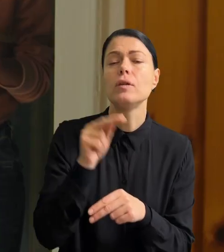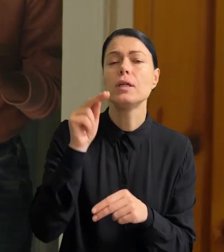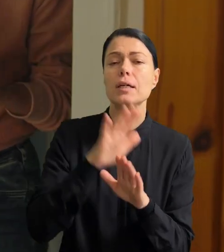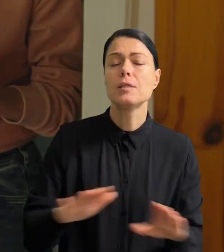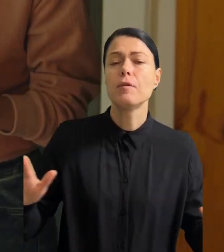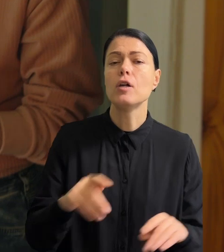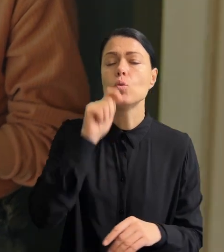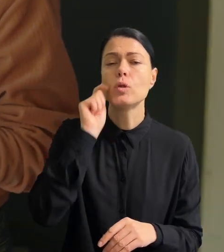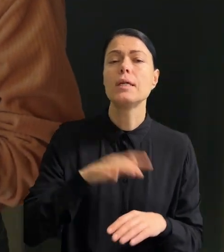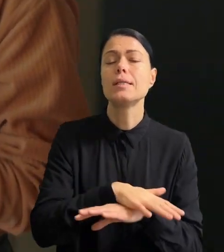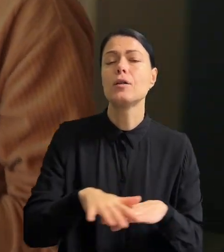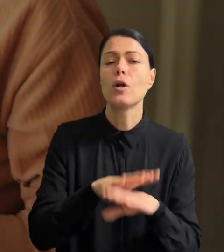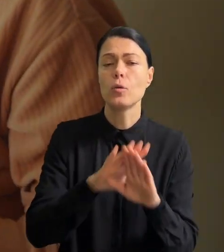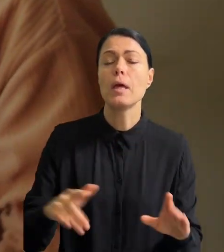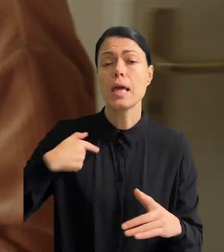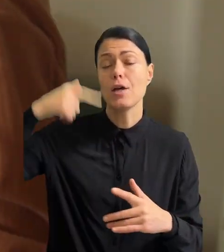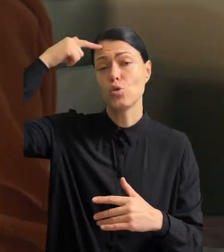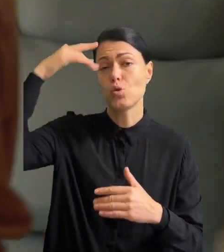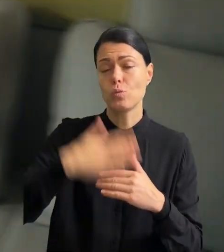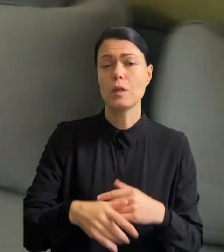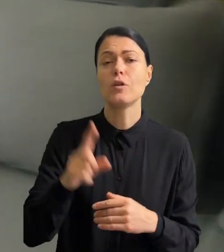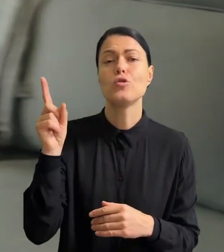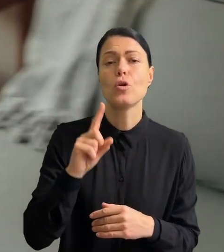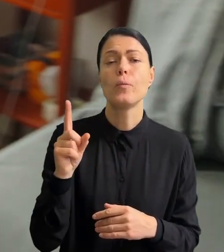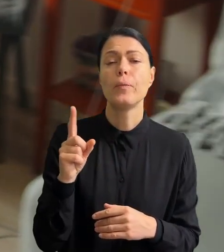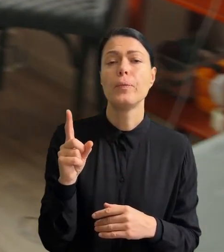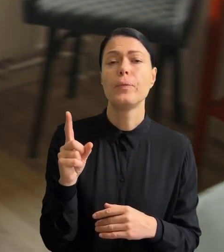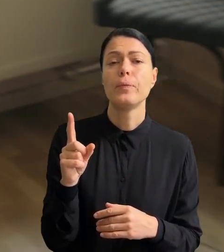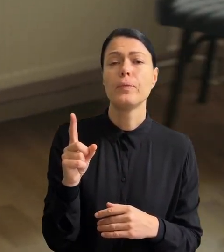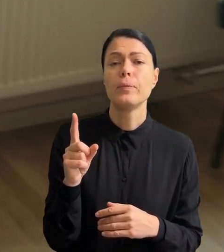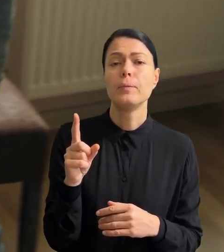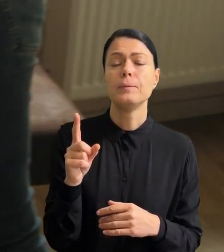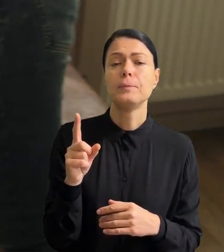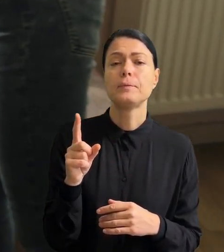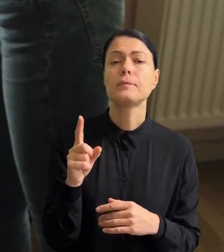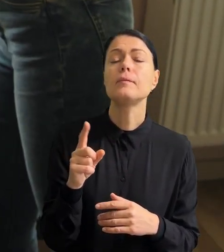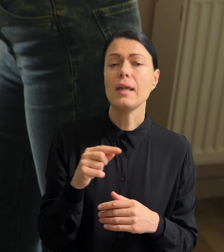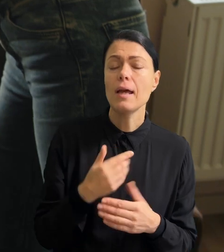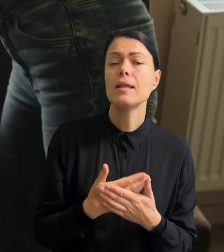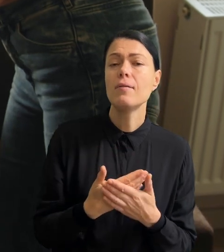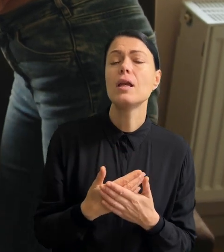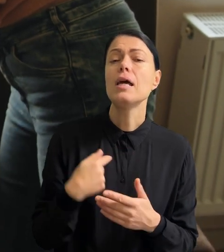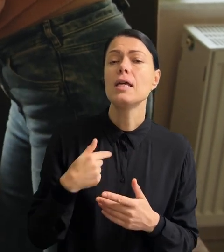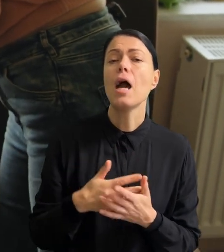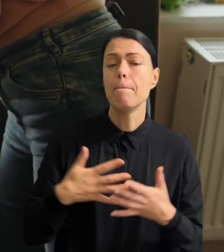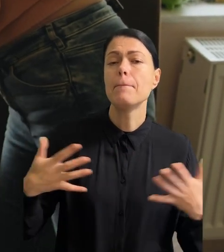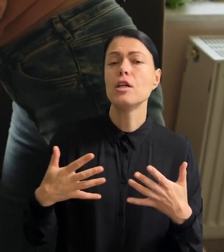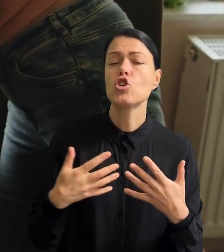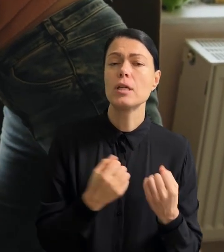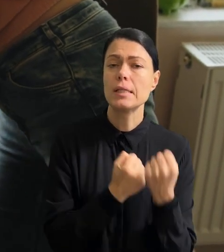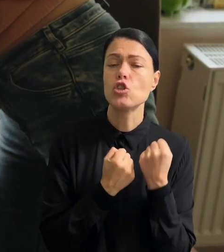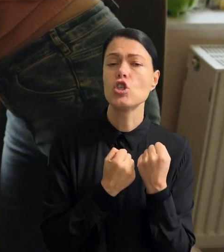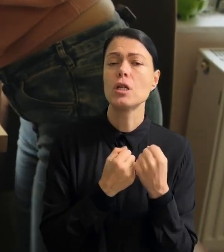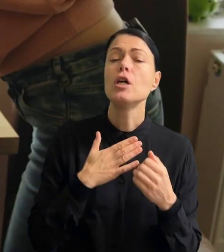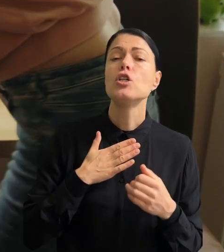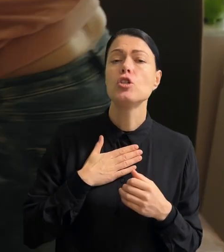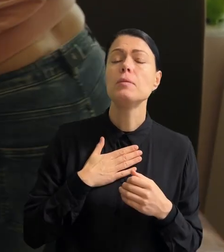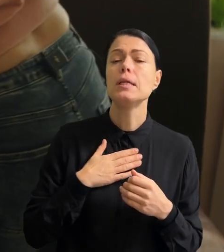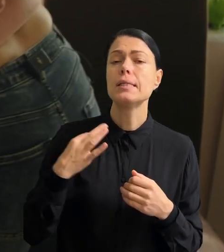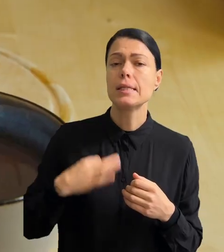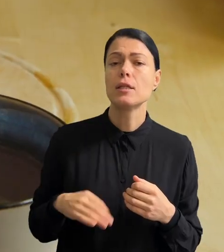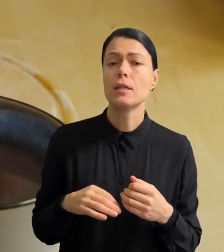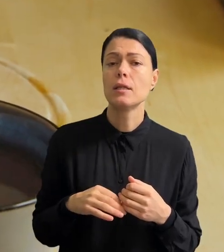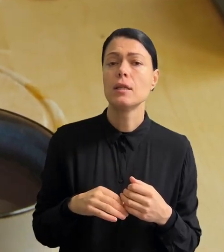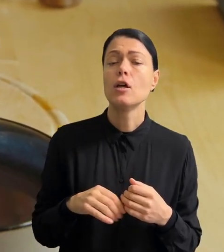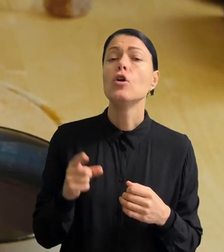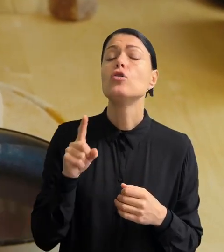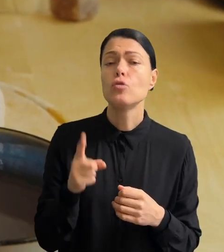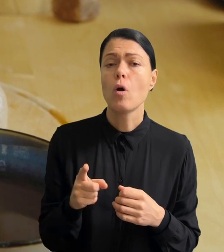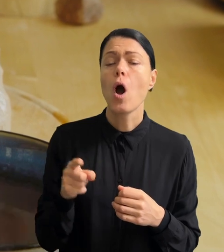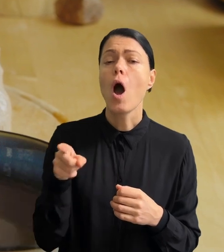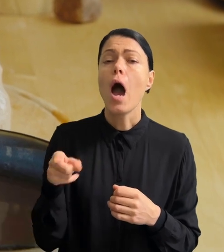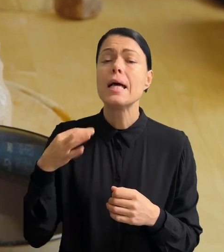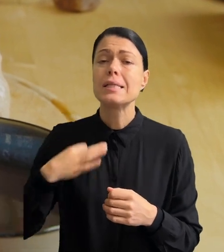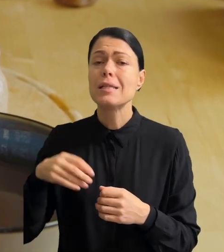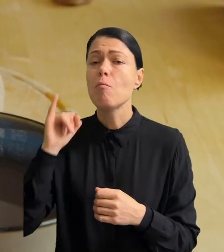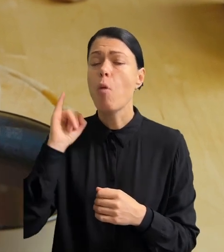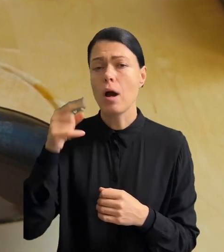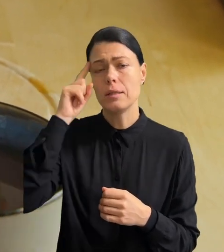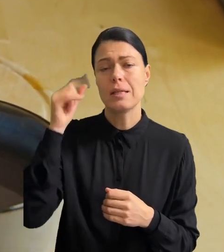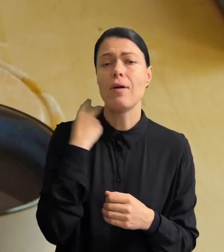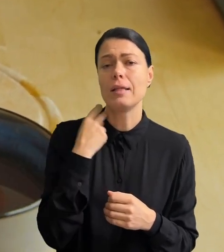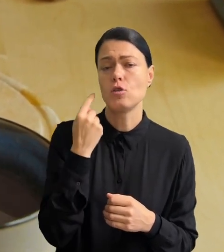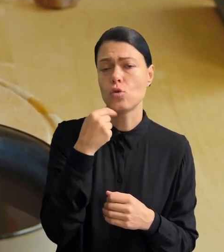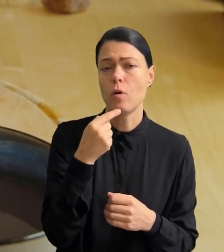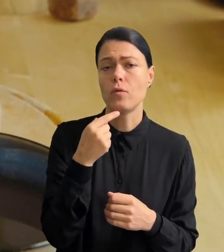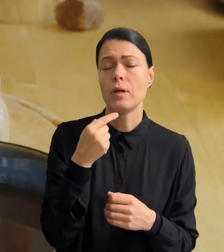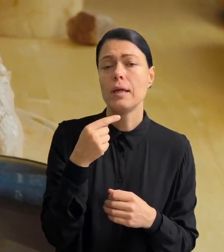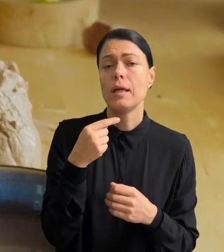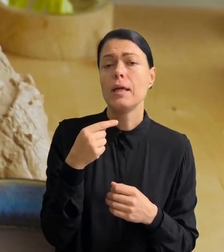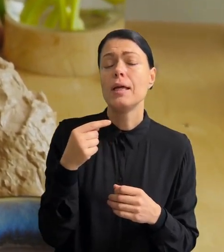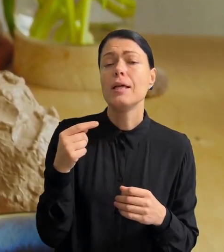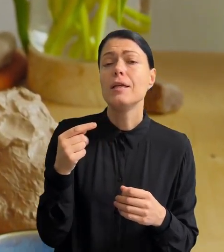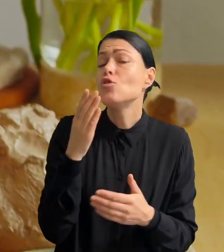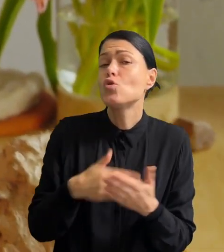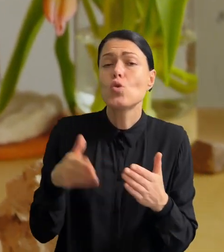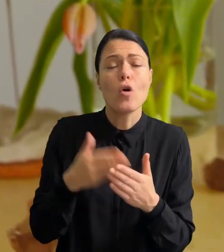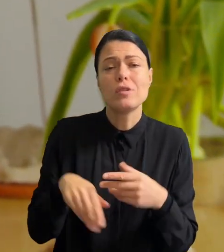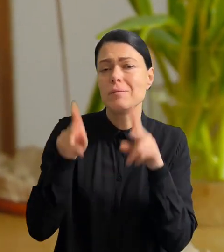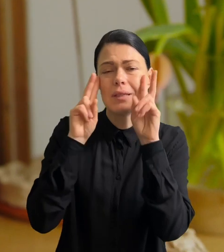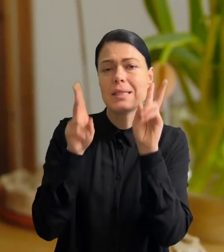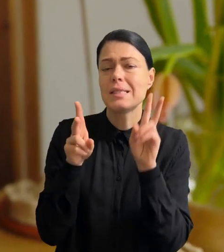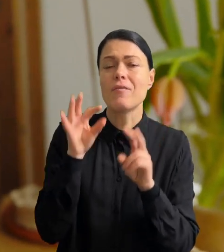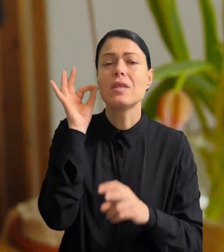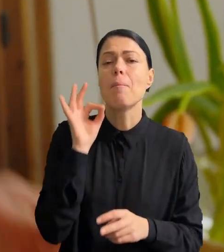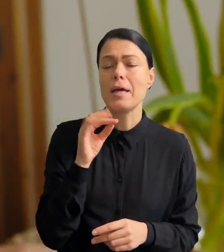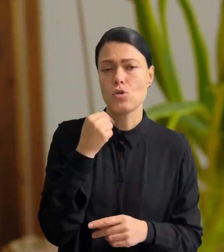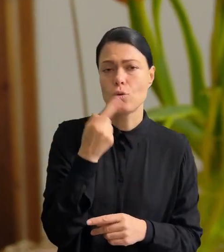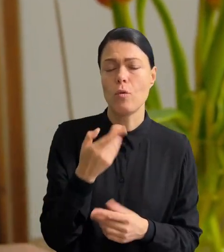I noticed that I coped better than my son. Because he didn’t know English well and didn’t know German at all.